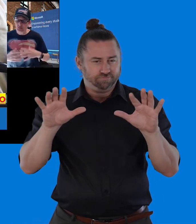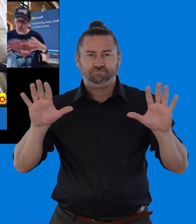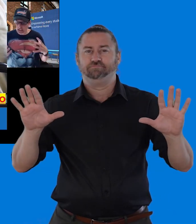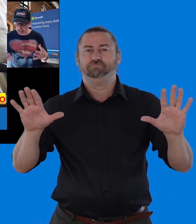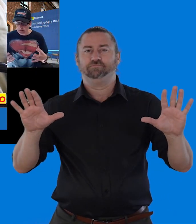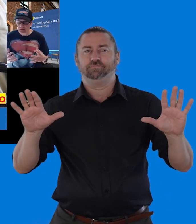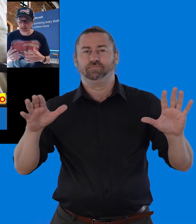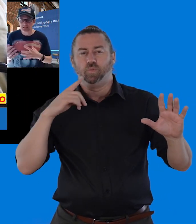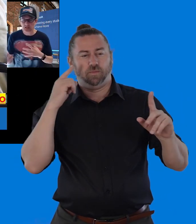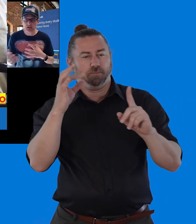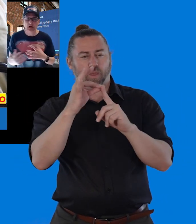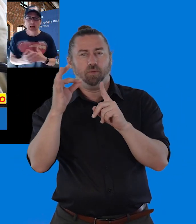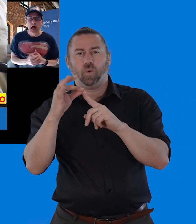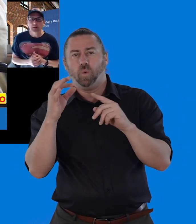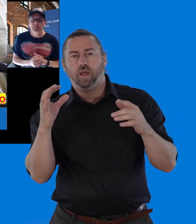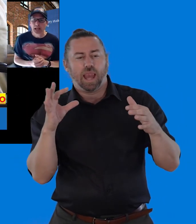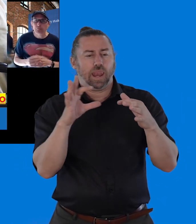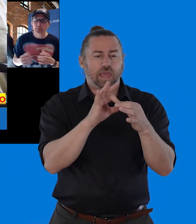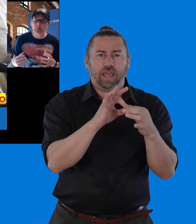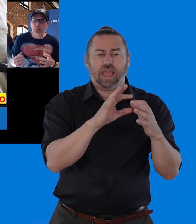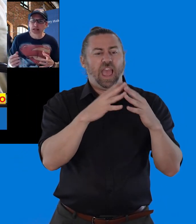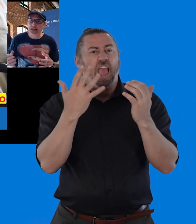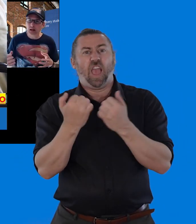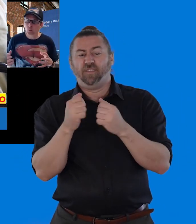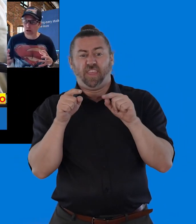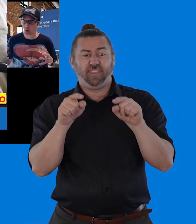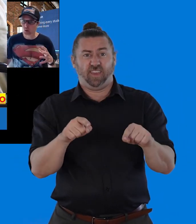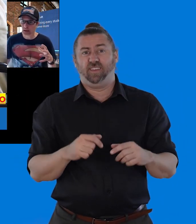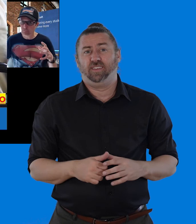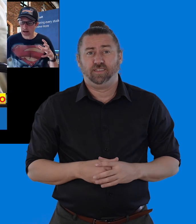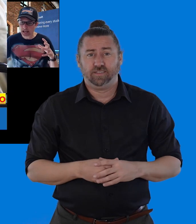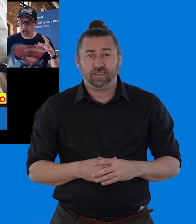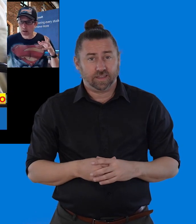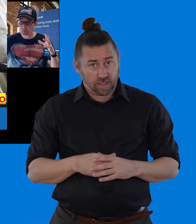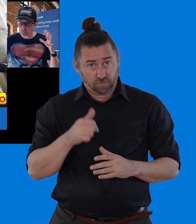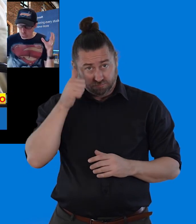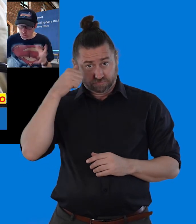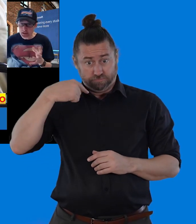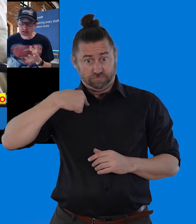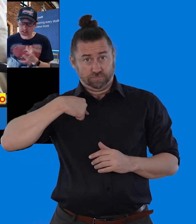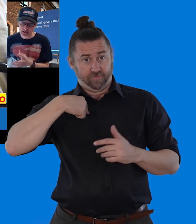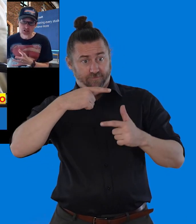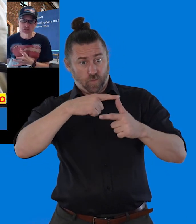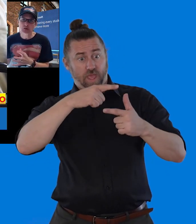with all the links, et cetera. And remembering that we will be running further sessions,